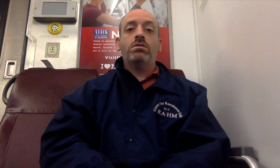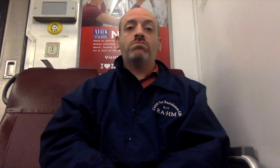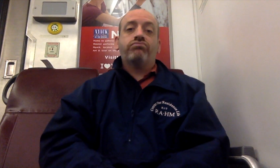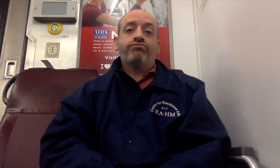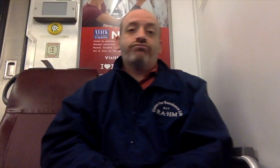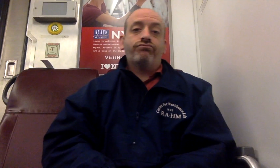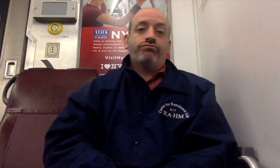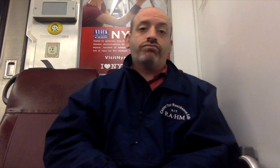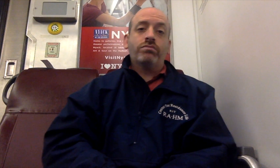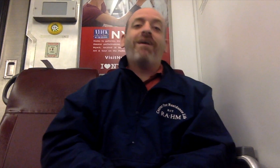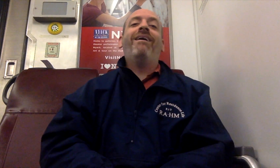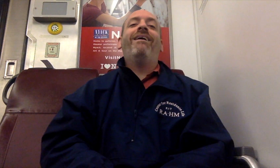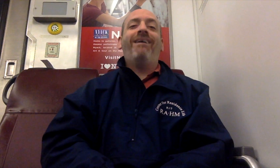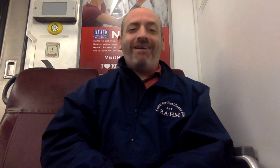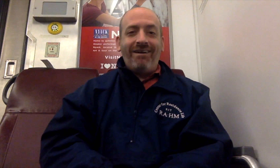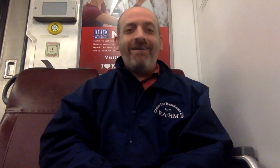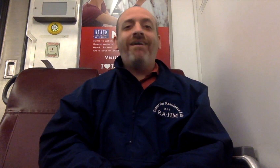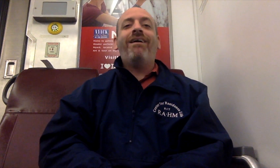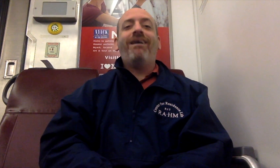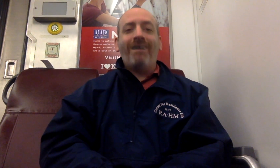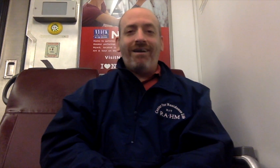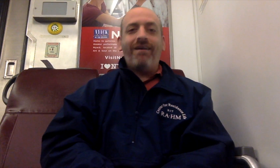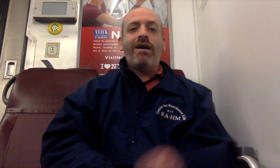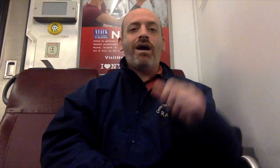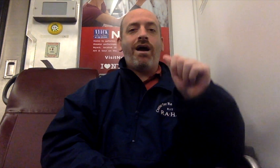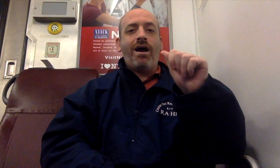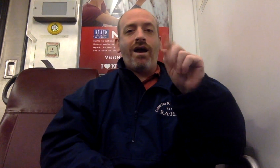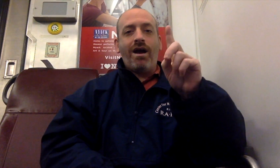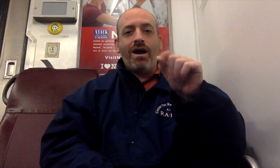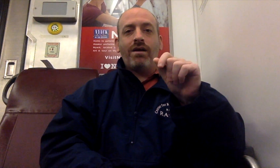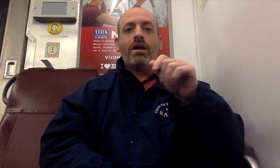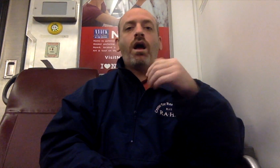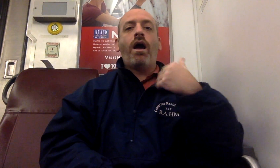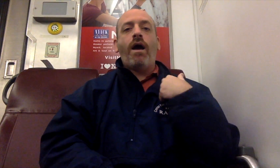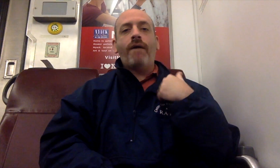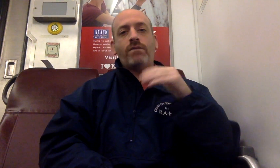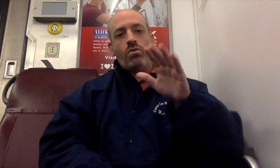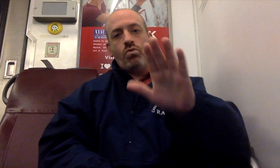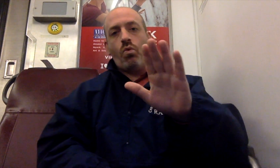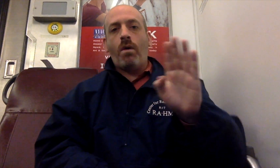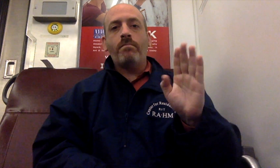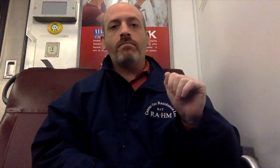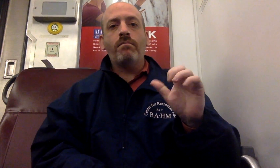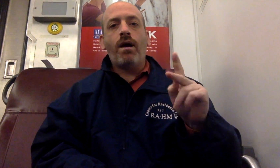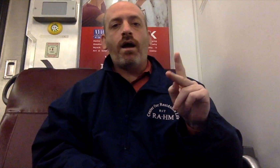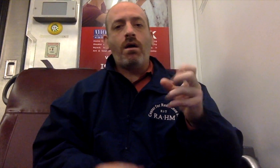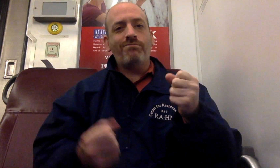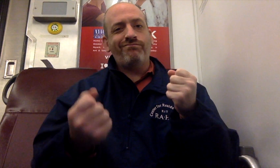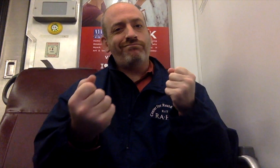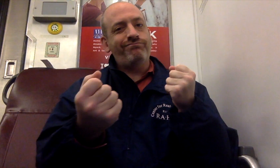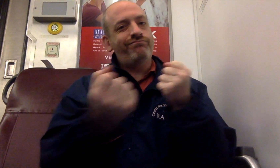and the business provider decides not to accommodate you, you would be able to utilize ADA law to justify your claims.